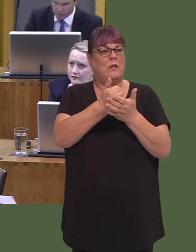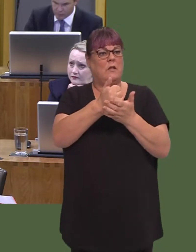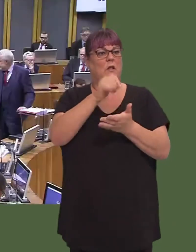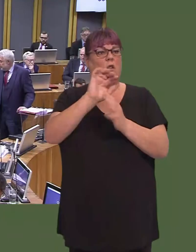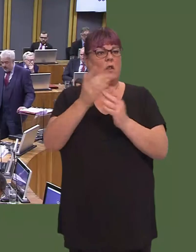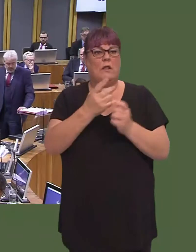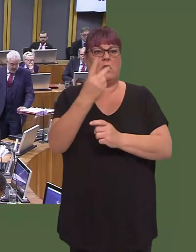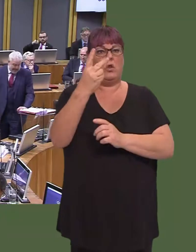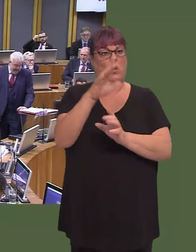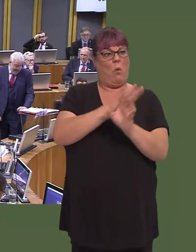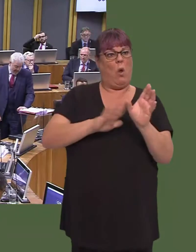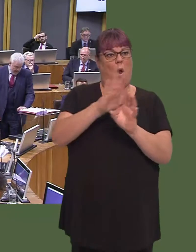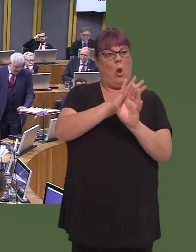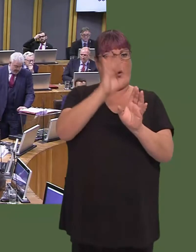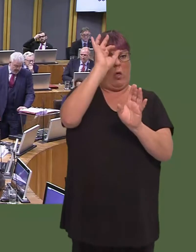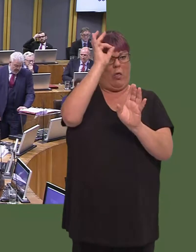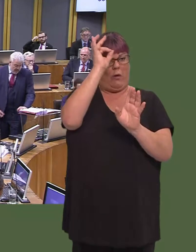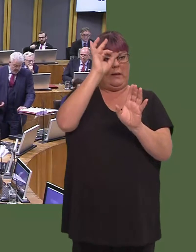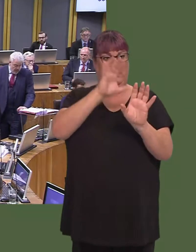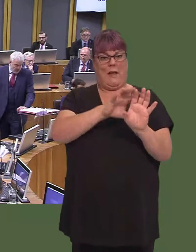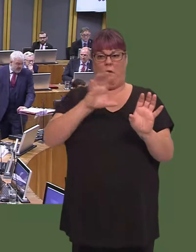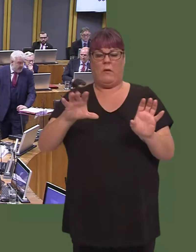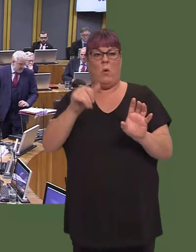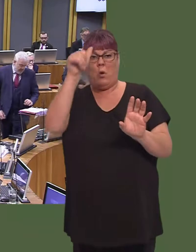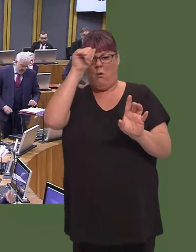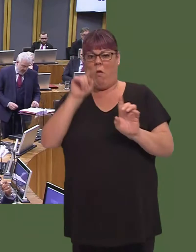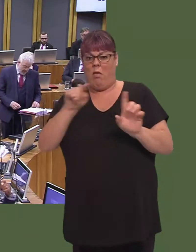to look at the amber category, to conduct a clinically led review of the amber category.